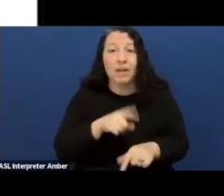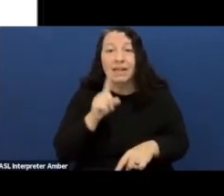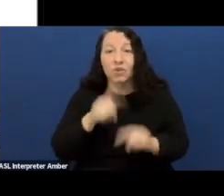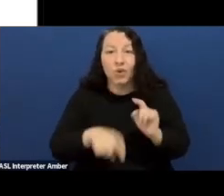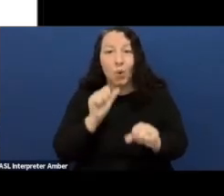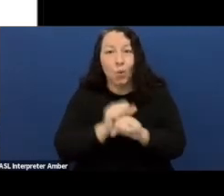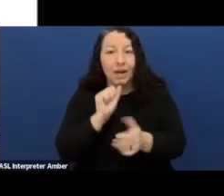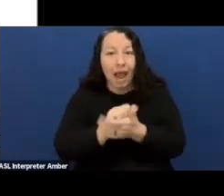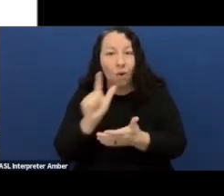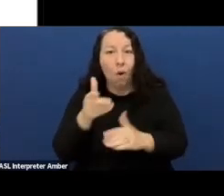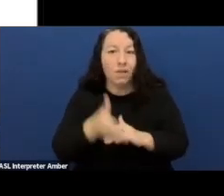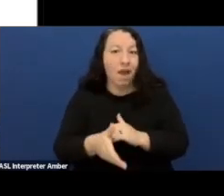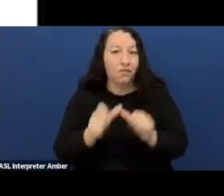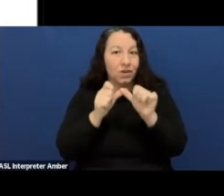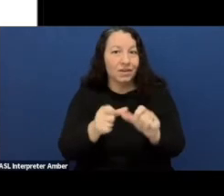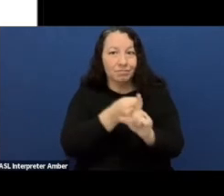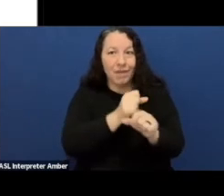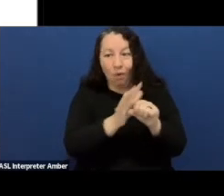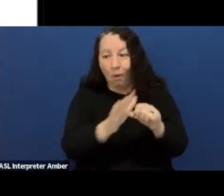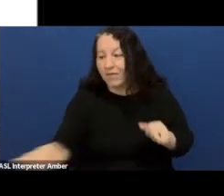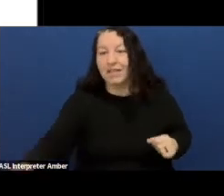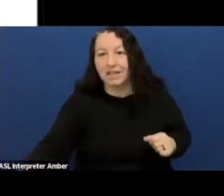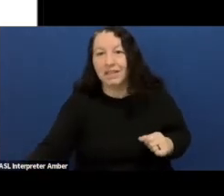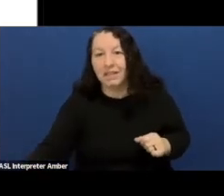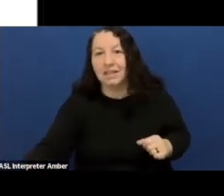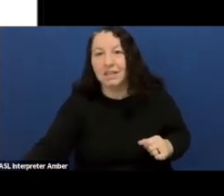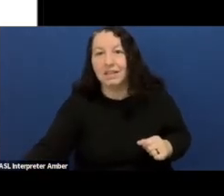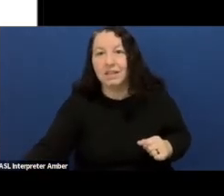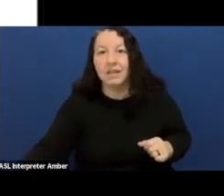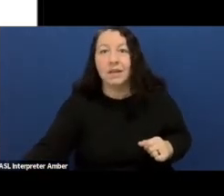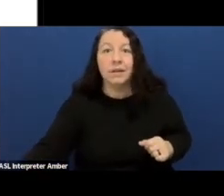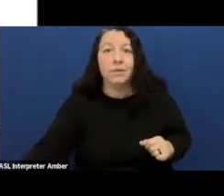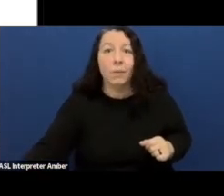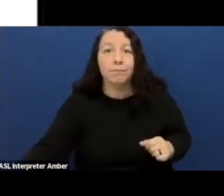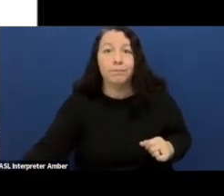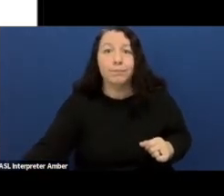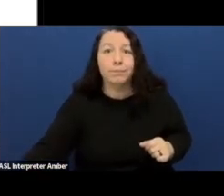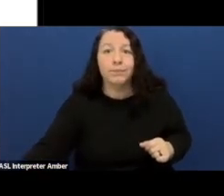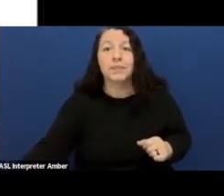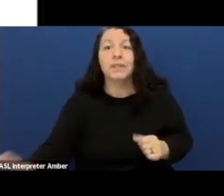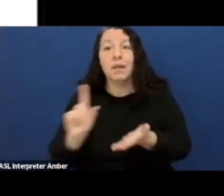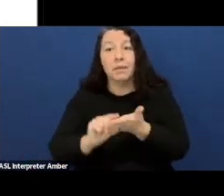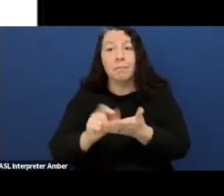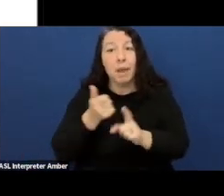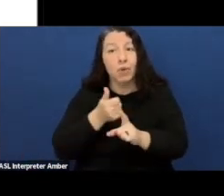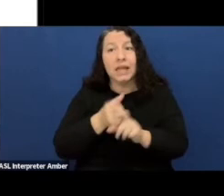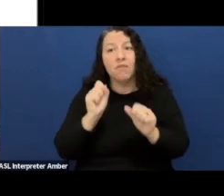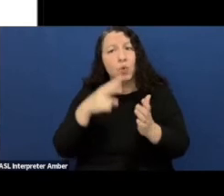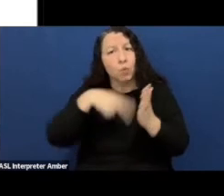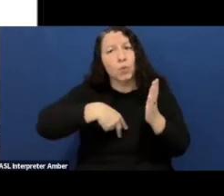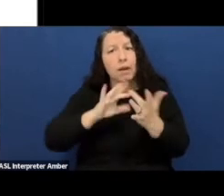that they were not able to work at all after Long COVID. So the rest of the paper can be